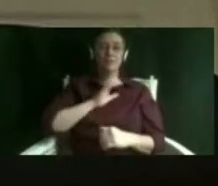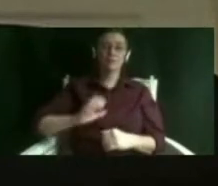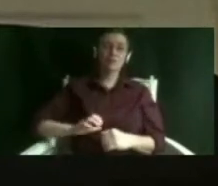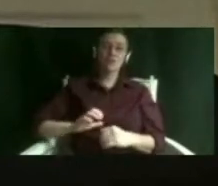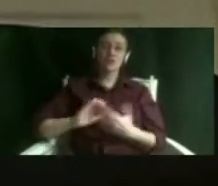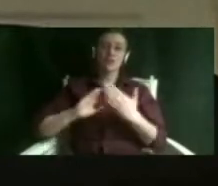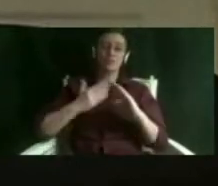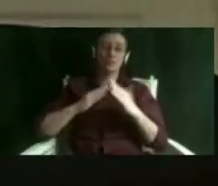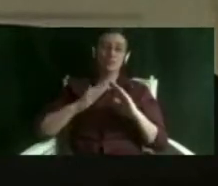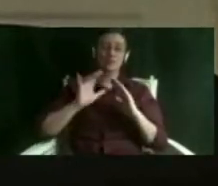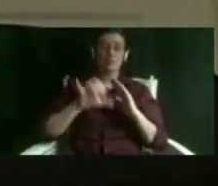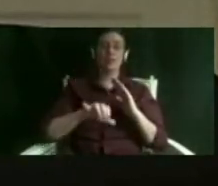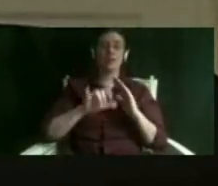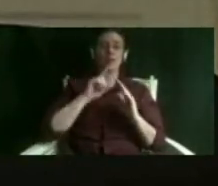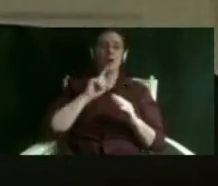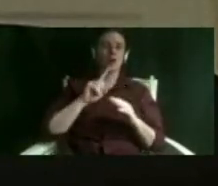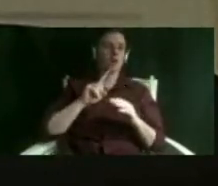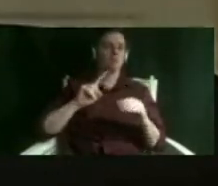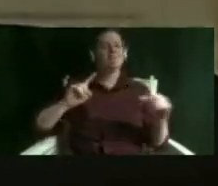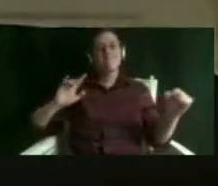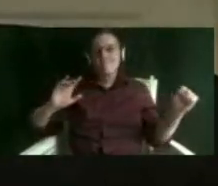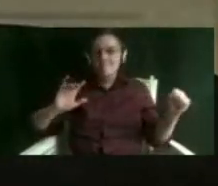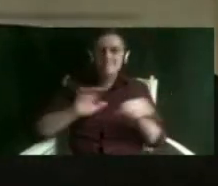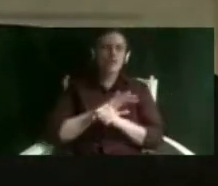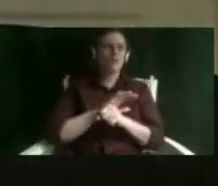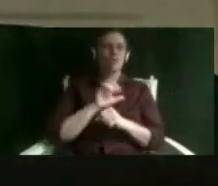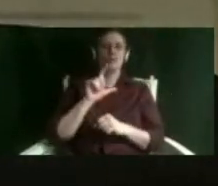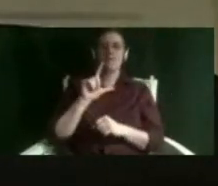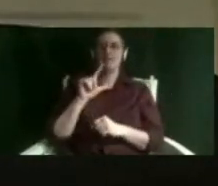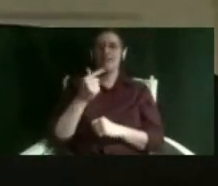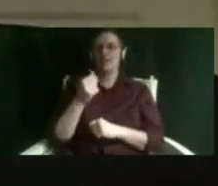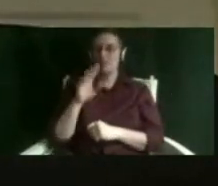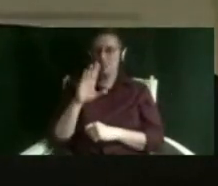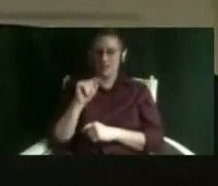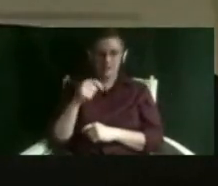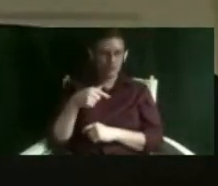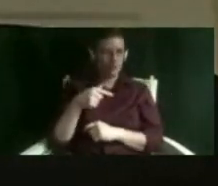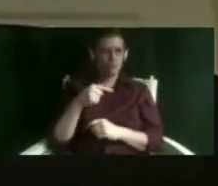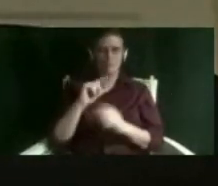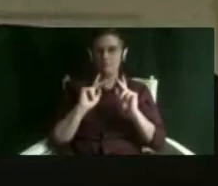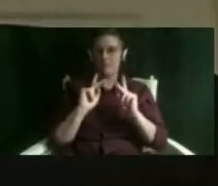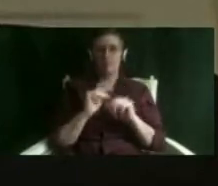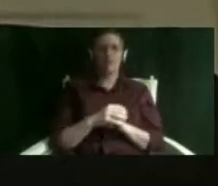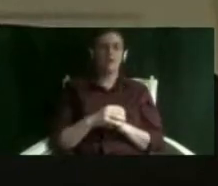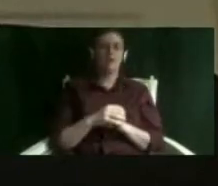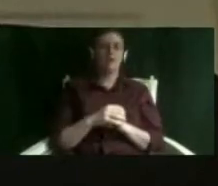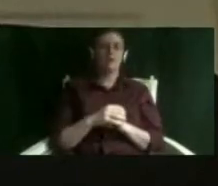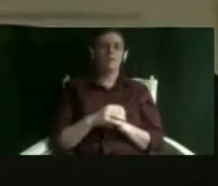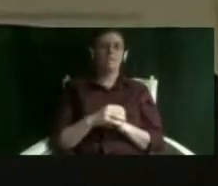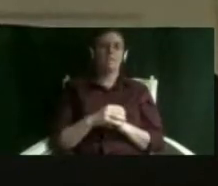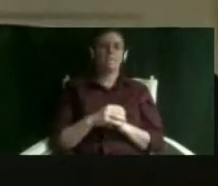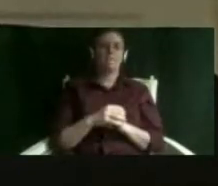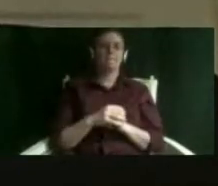are full of lgbtq folks and affirming of lgbtq folks um so again you know i think that